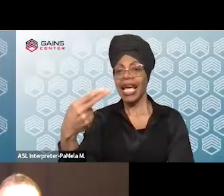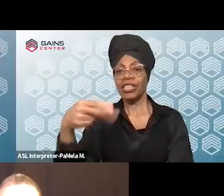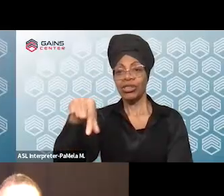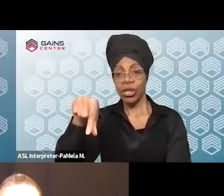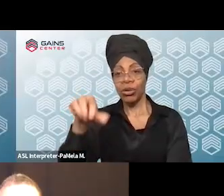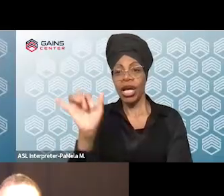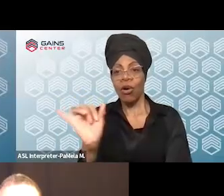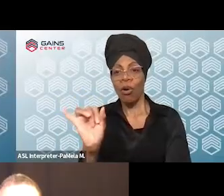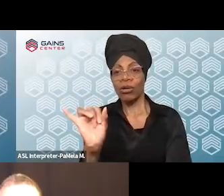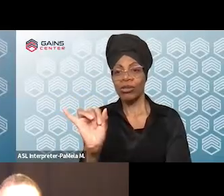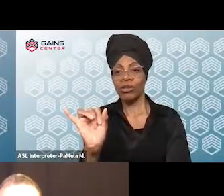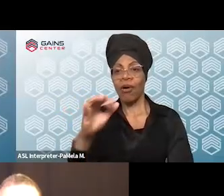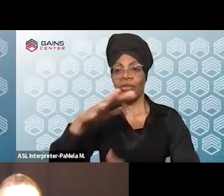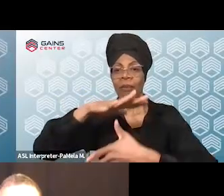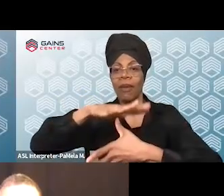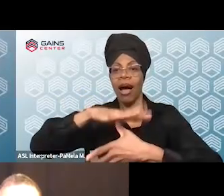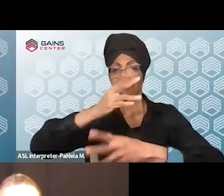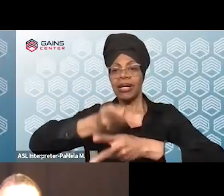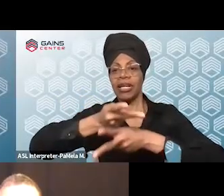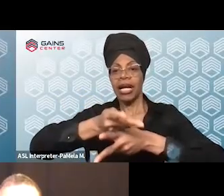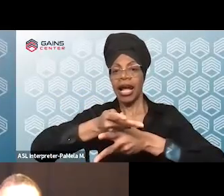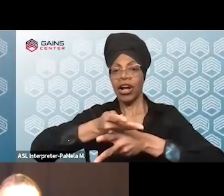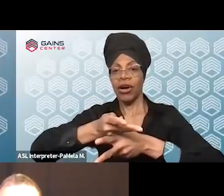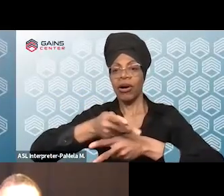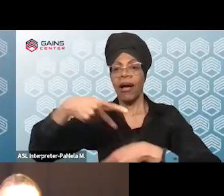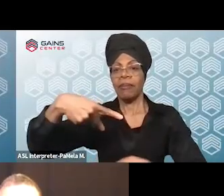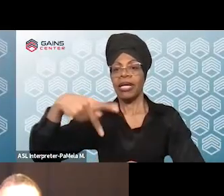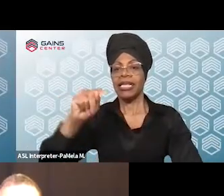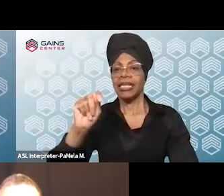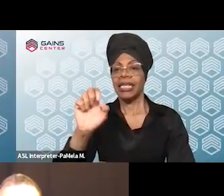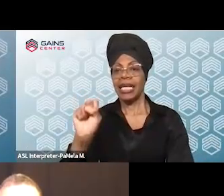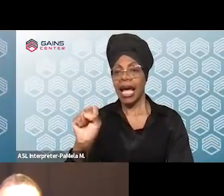and the primary care PTSD screen for the DSM-5.